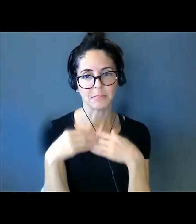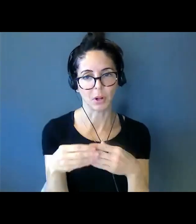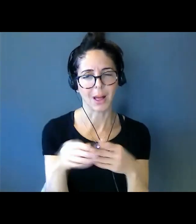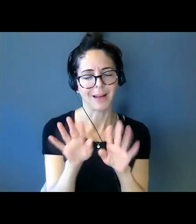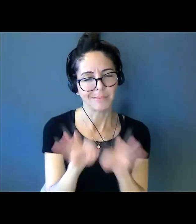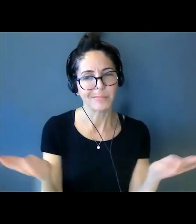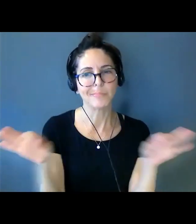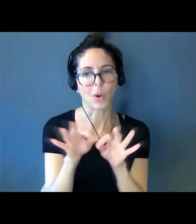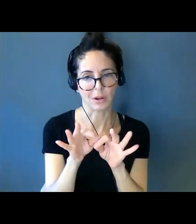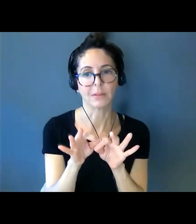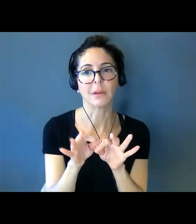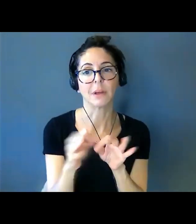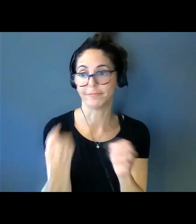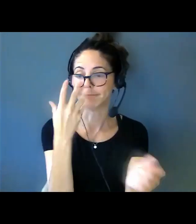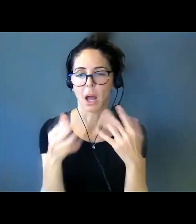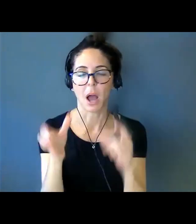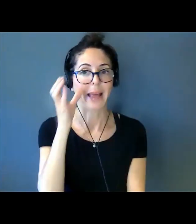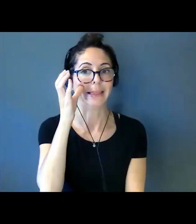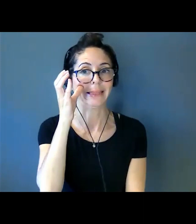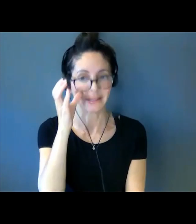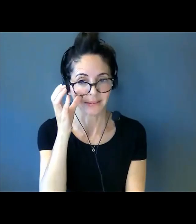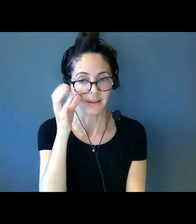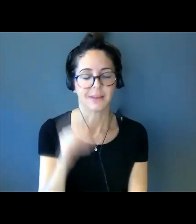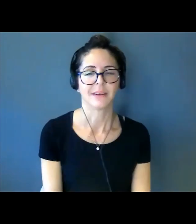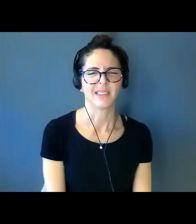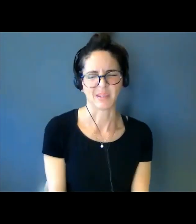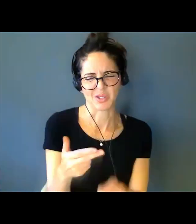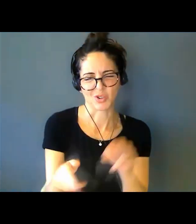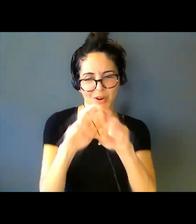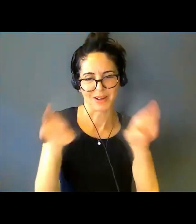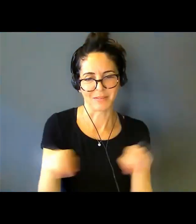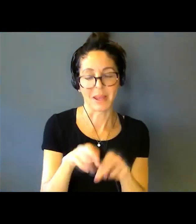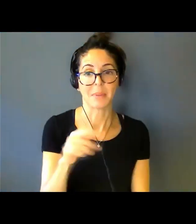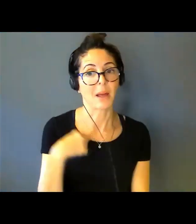happening around. It’s a short resume, but And I look forward for this, what looks